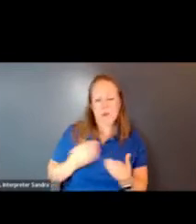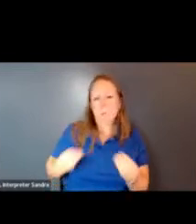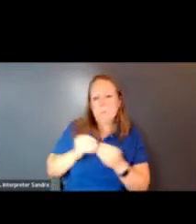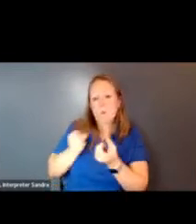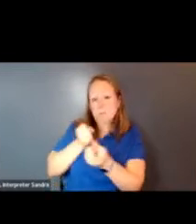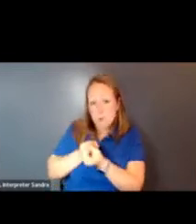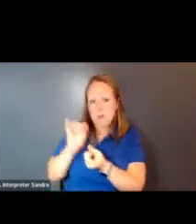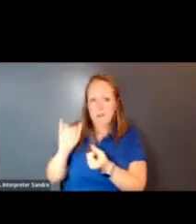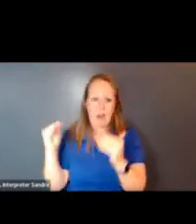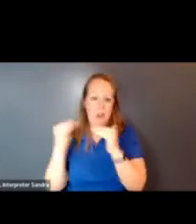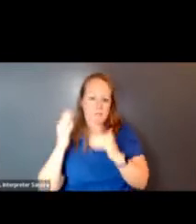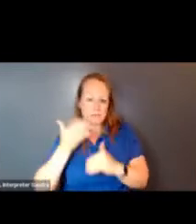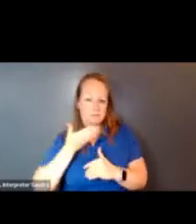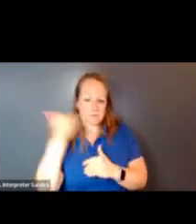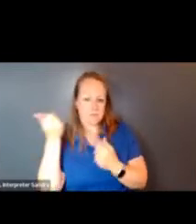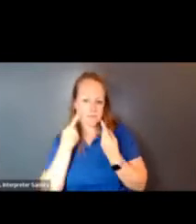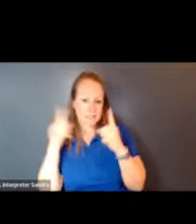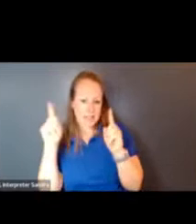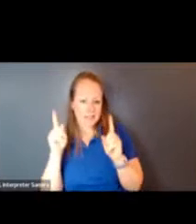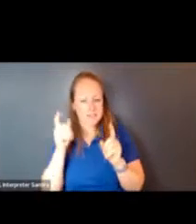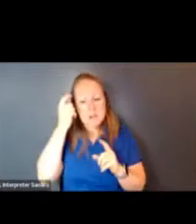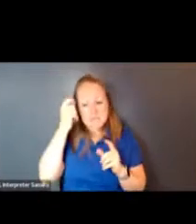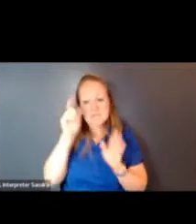there is a variety on this, on this matter. So next slide.